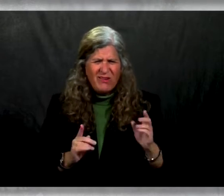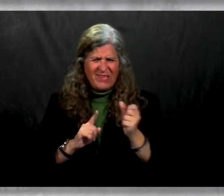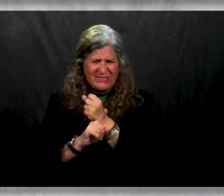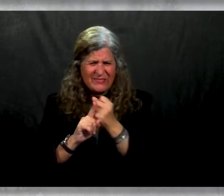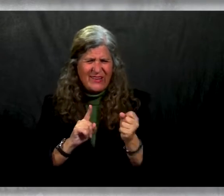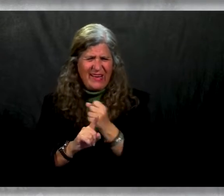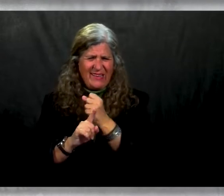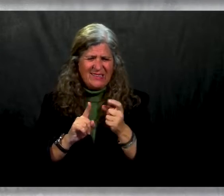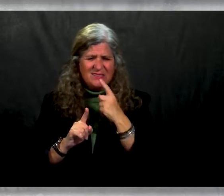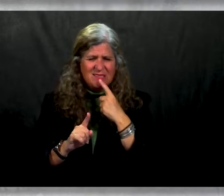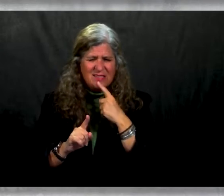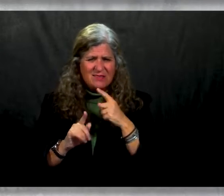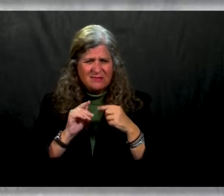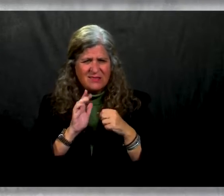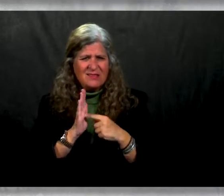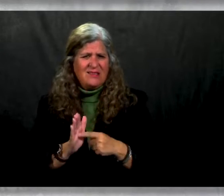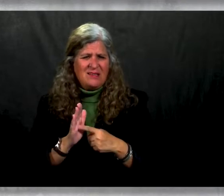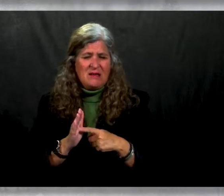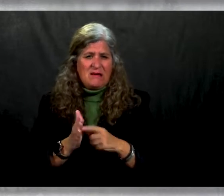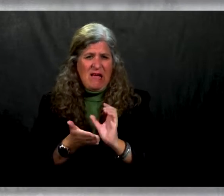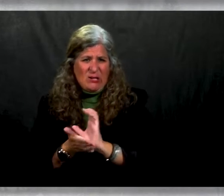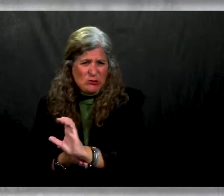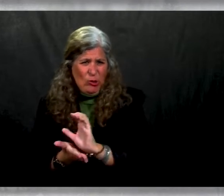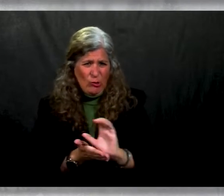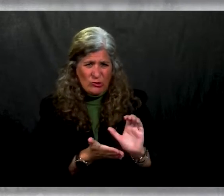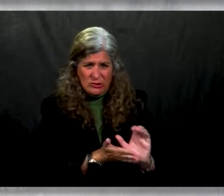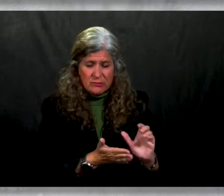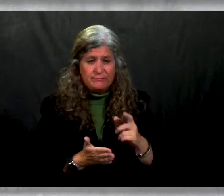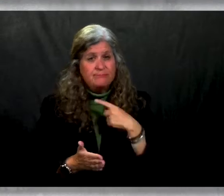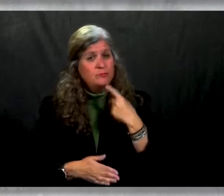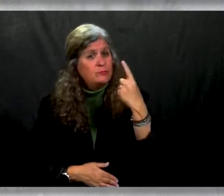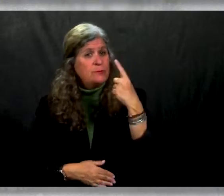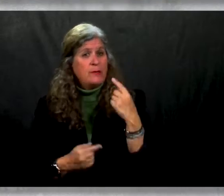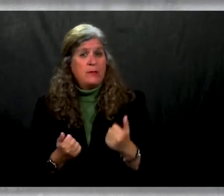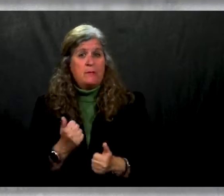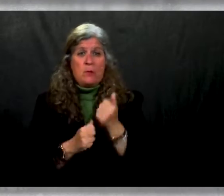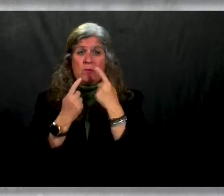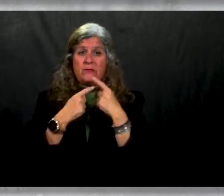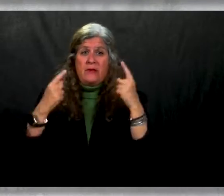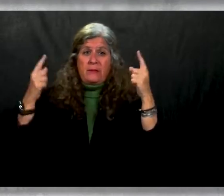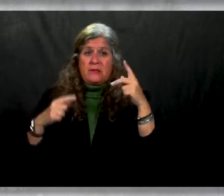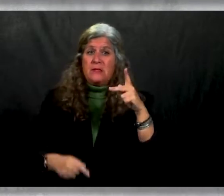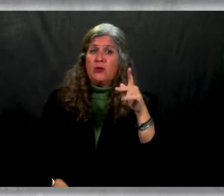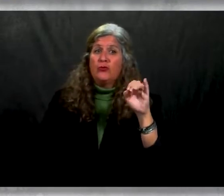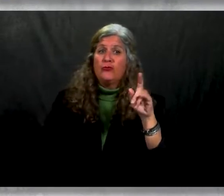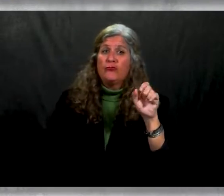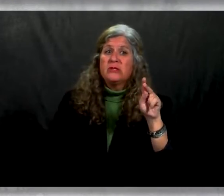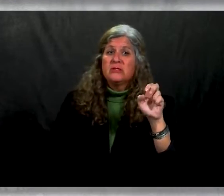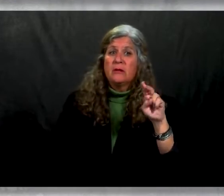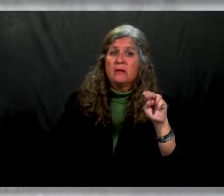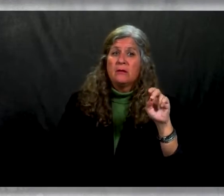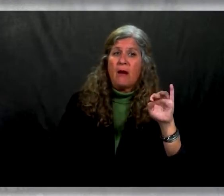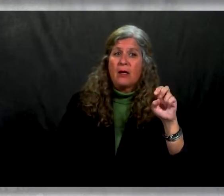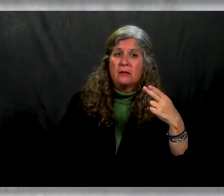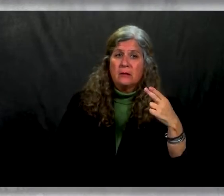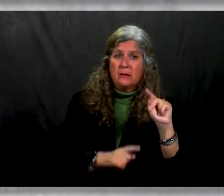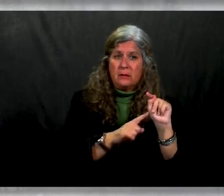of public identification and exclusion. The most notable example is Kristallnacht which was a series of pogroms against the Jewish population in Germany,